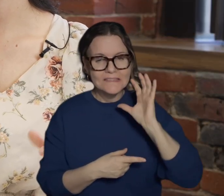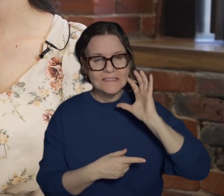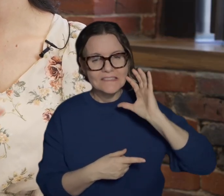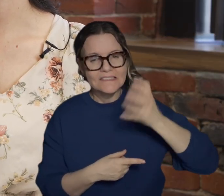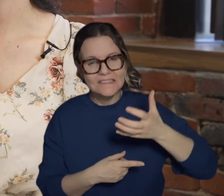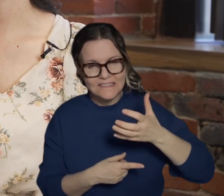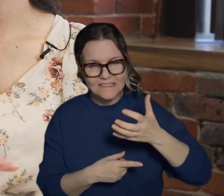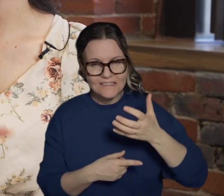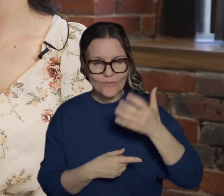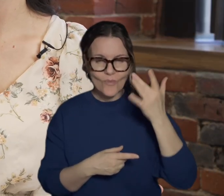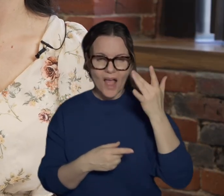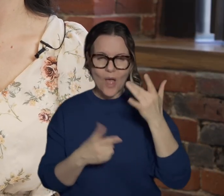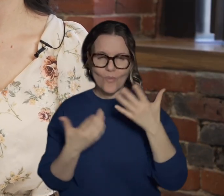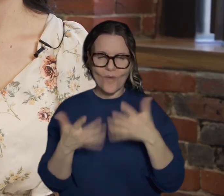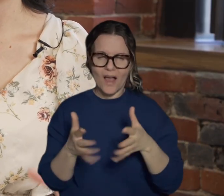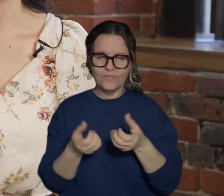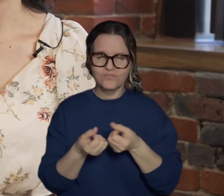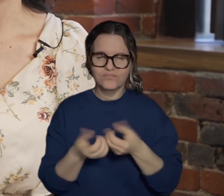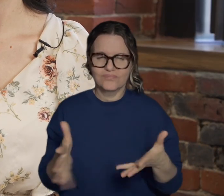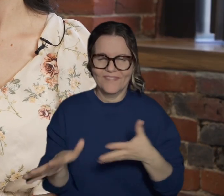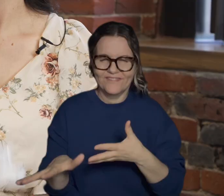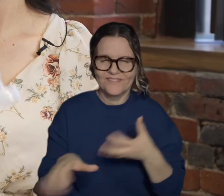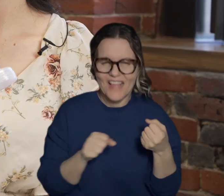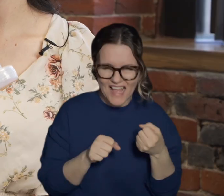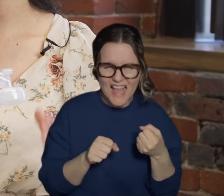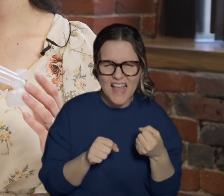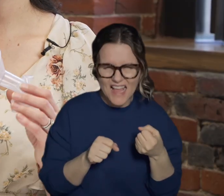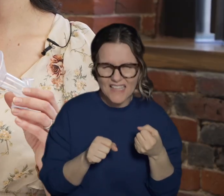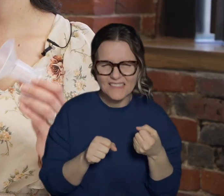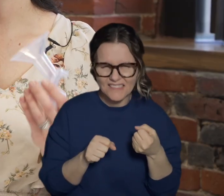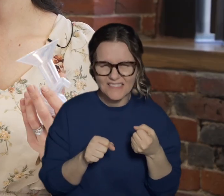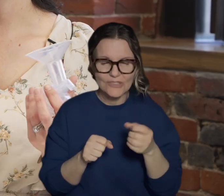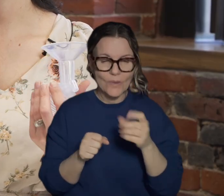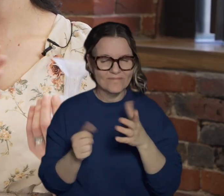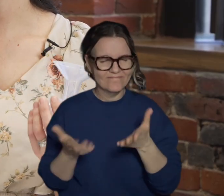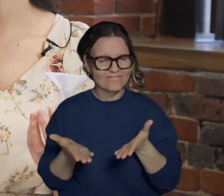in a dishwasher but Spectra is not a huge fan of it they don't want it to wear down your parts too